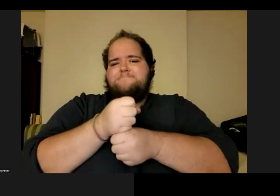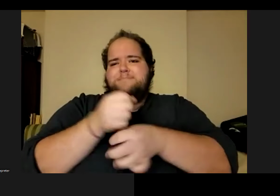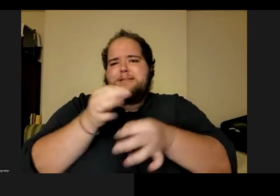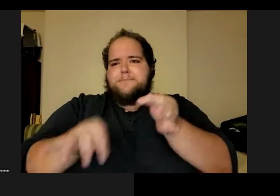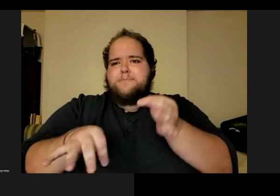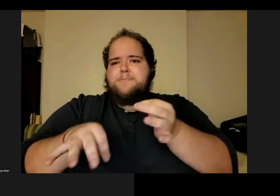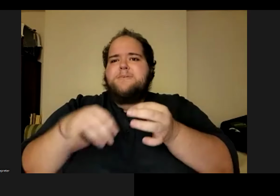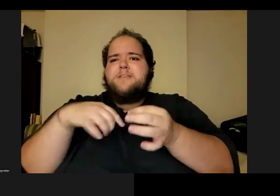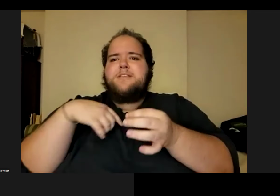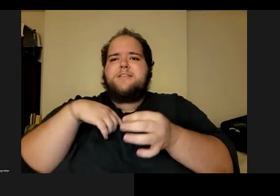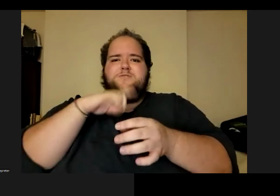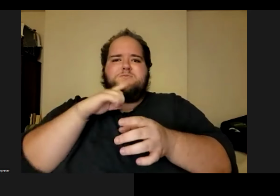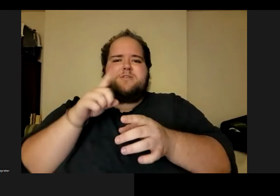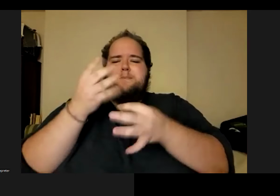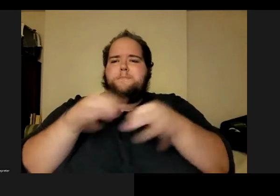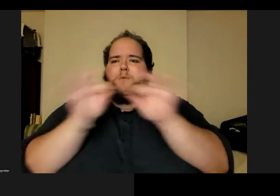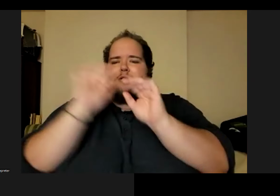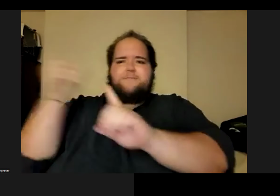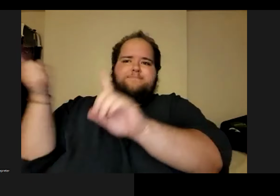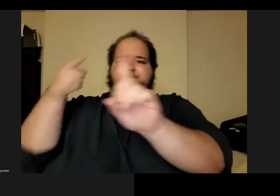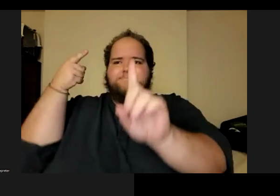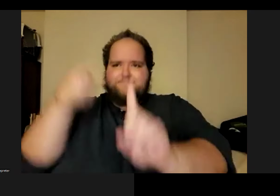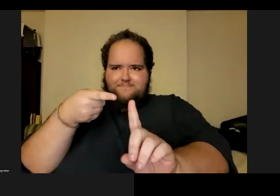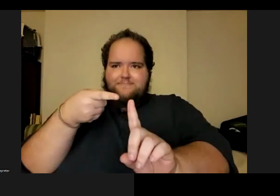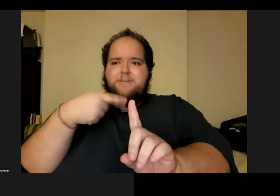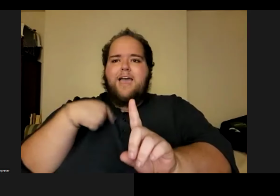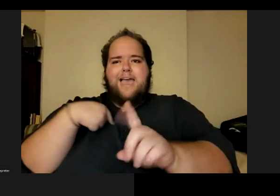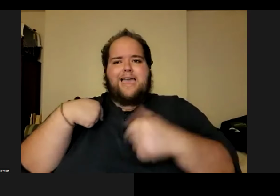I know that can be really I have difficulty with that.